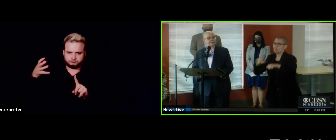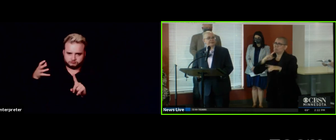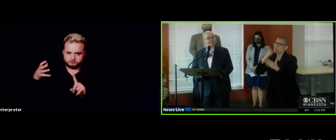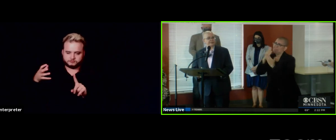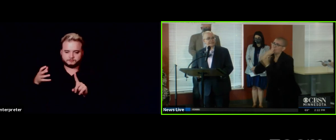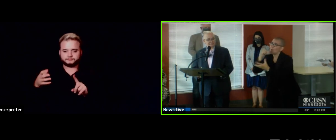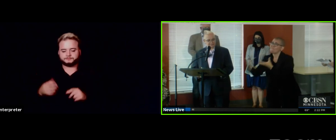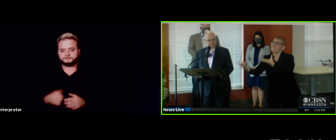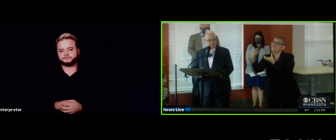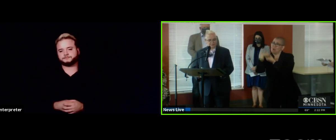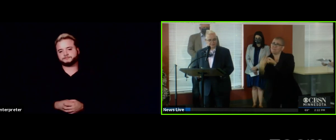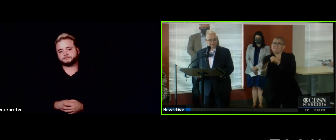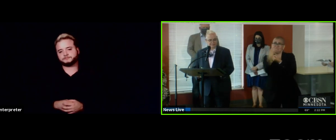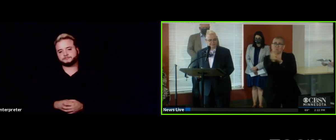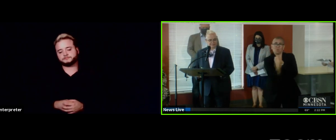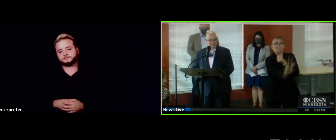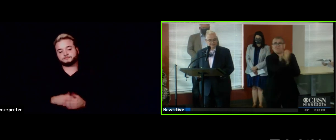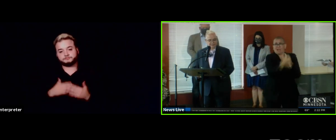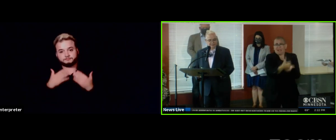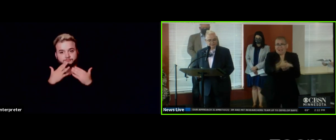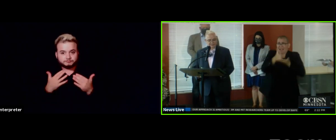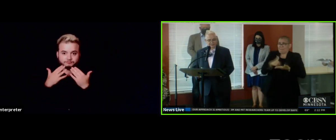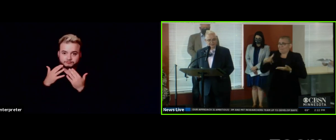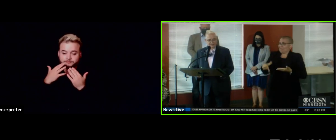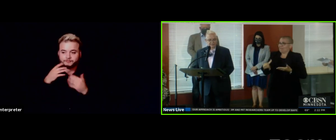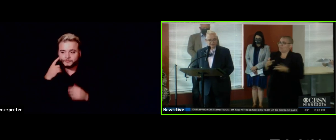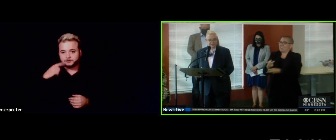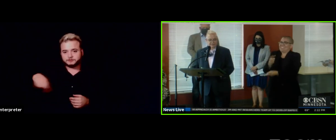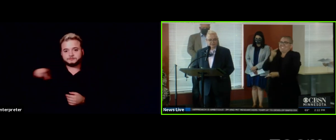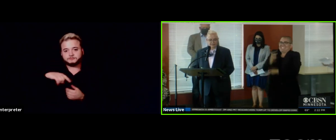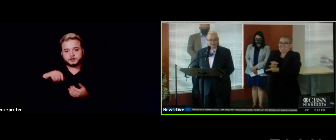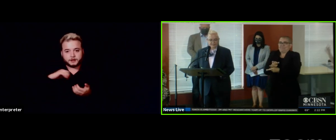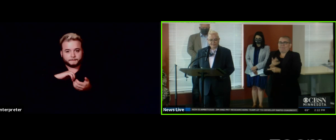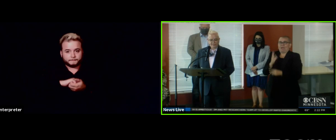and renters keep their homes as Lieutenant Governor conveyed at the same time that we